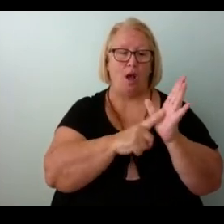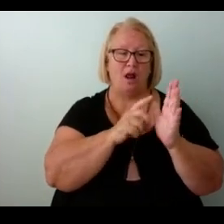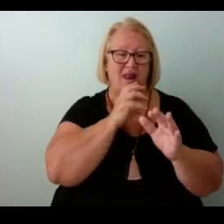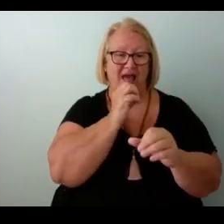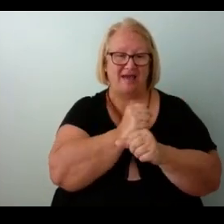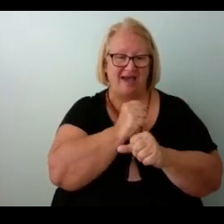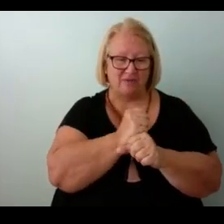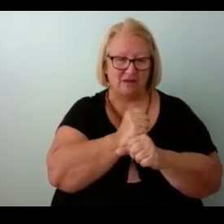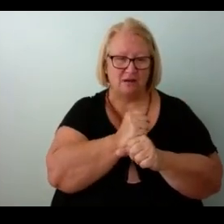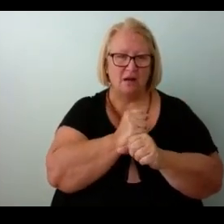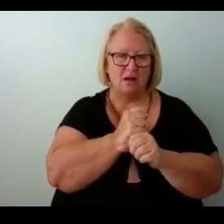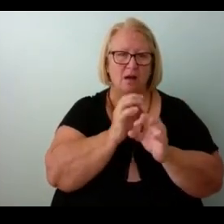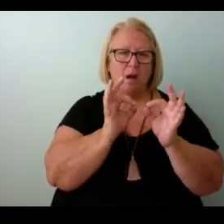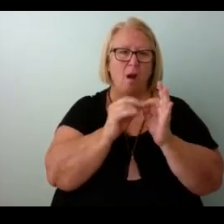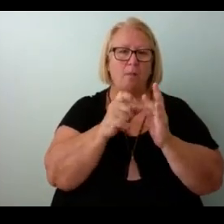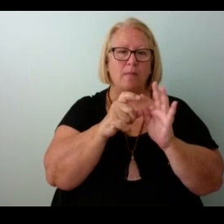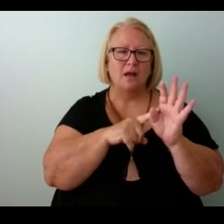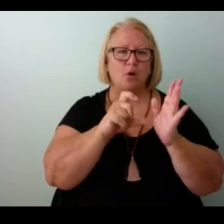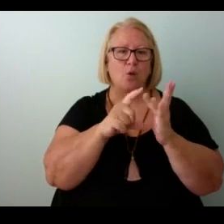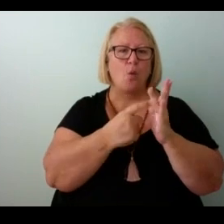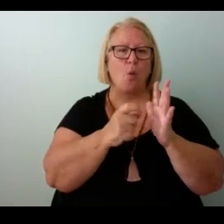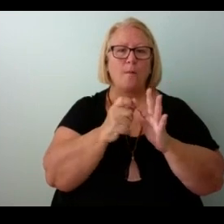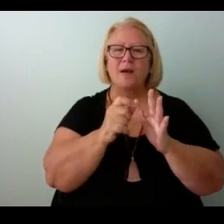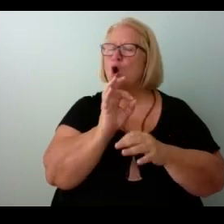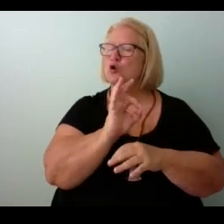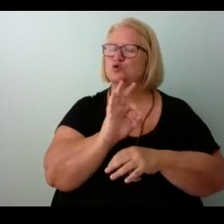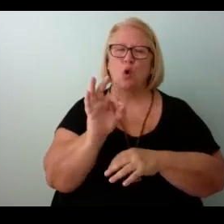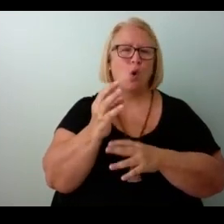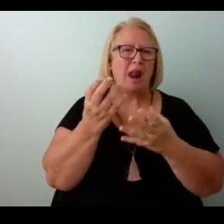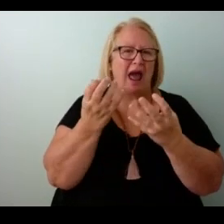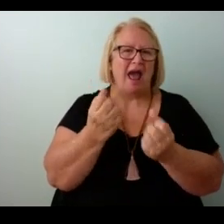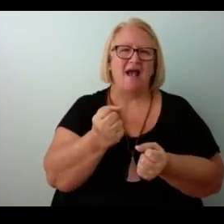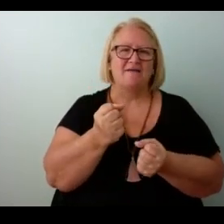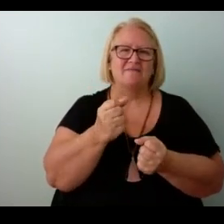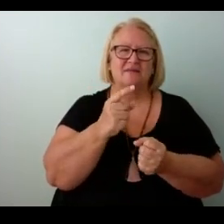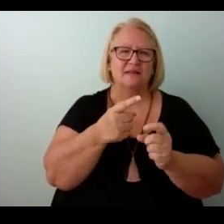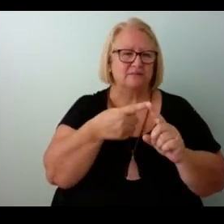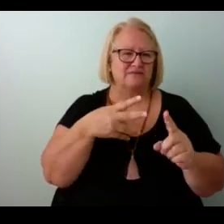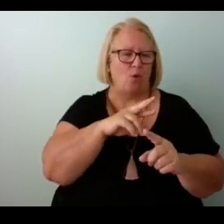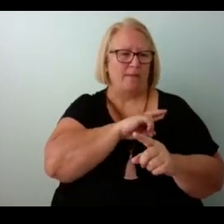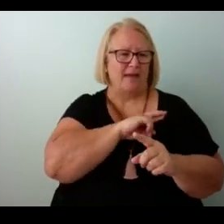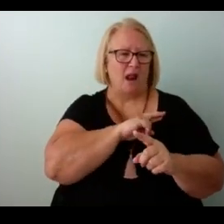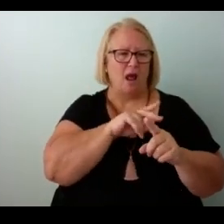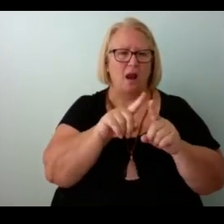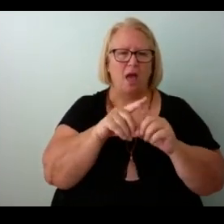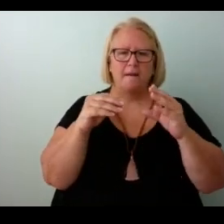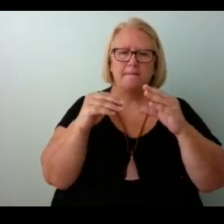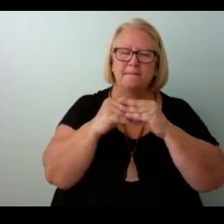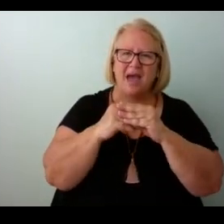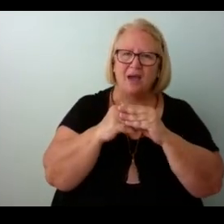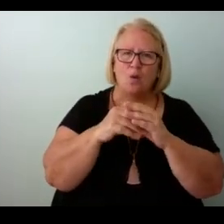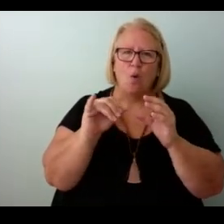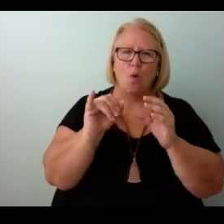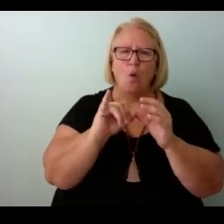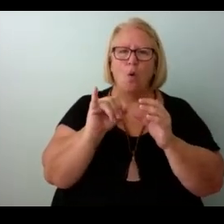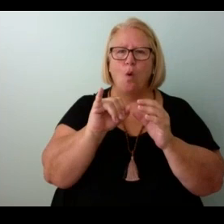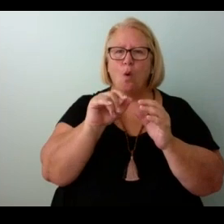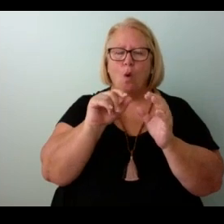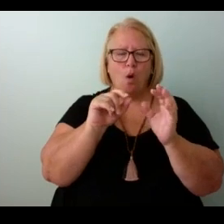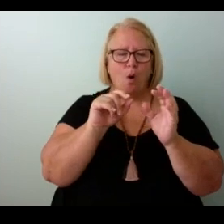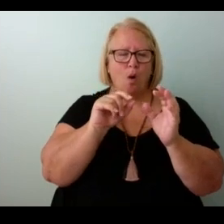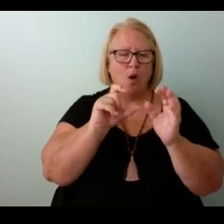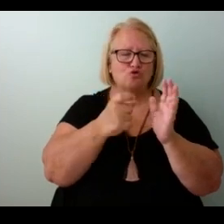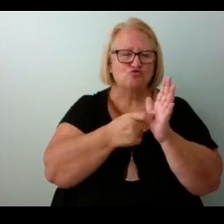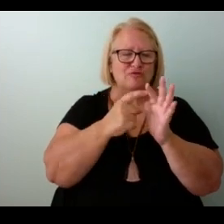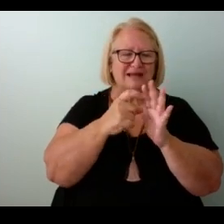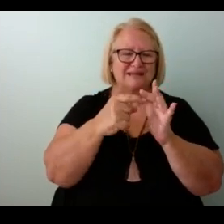don't have the specific obligations like banks or credit lender providers have, in terms